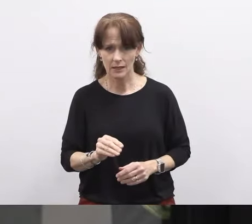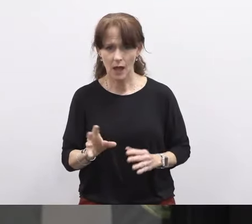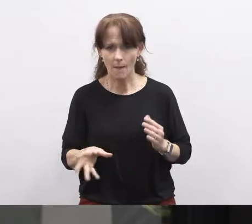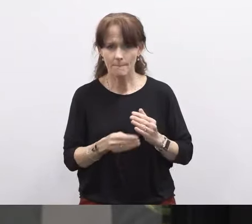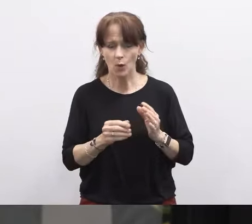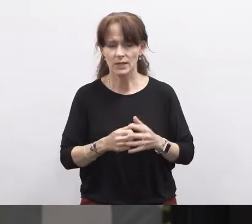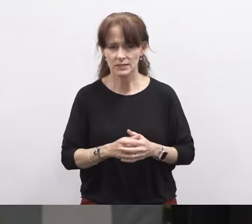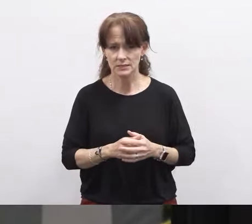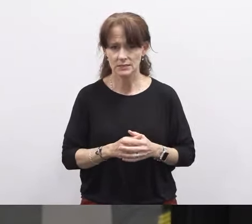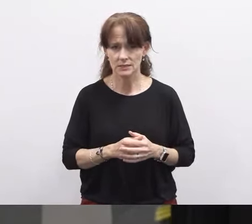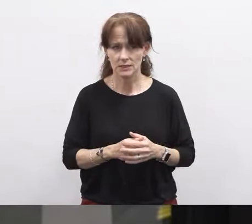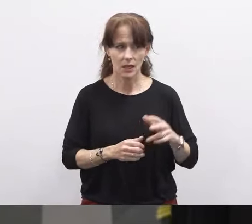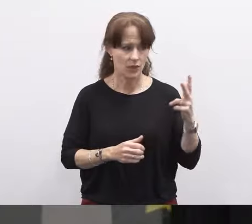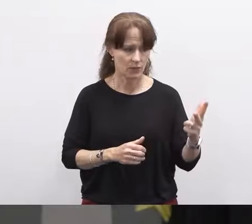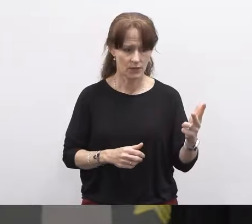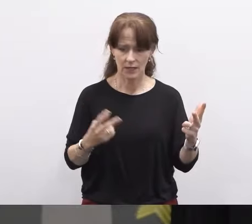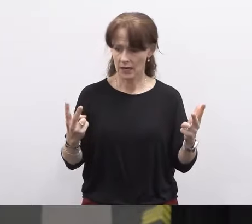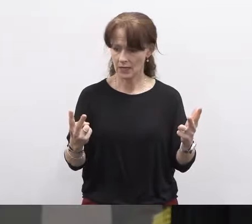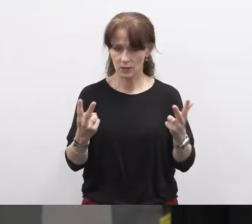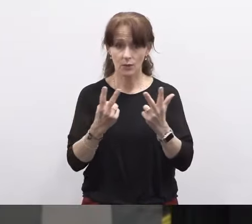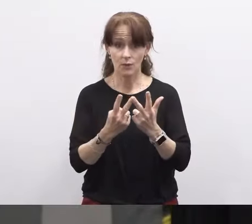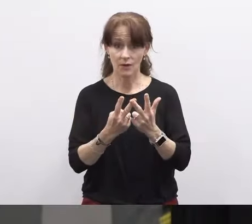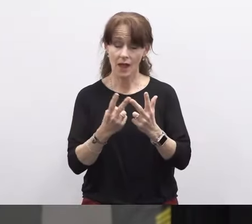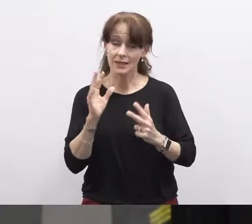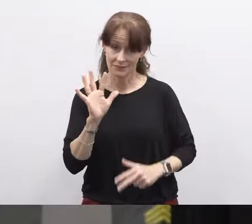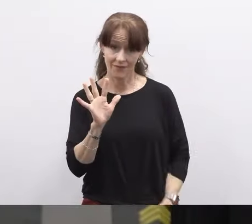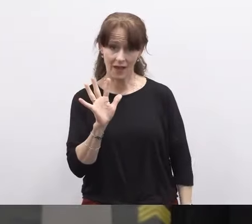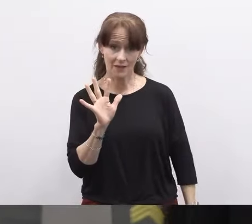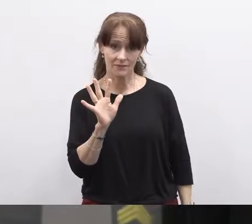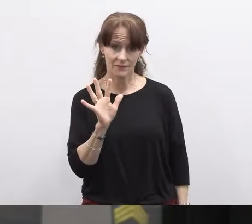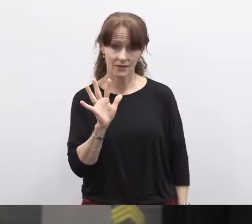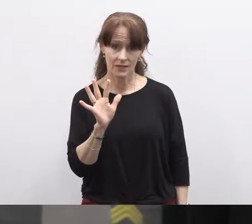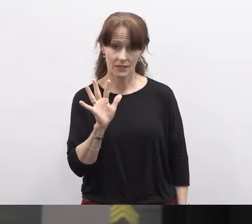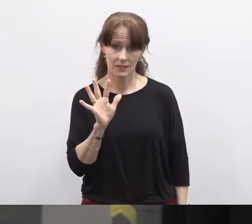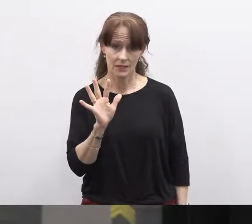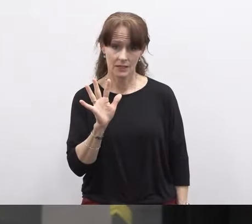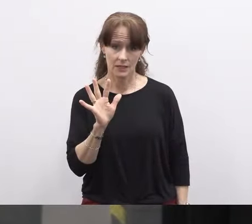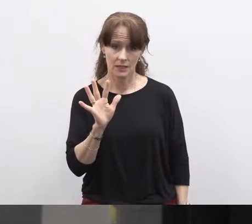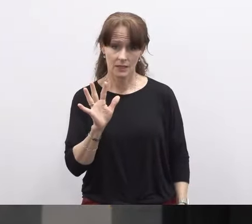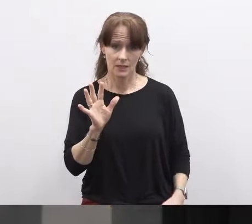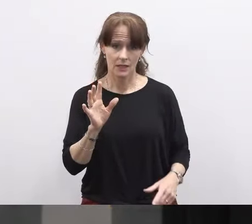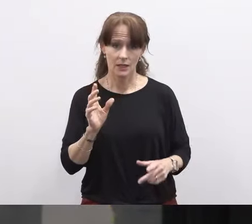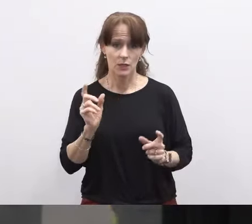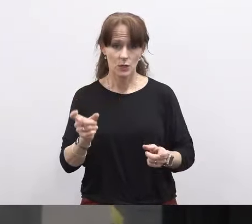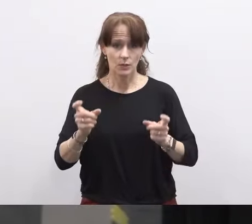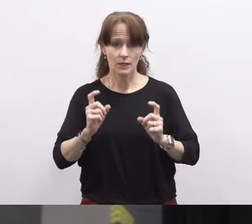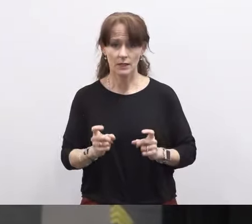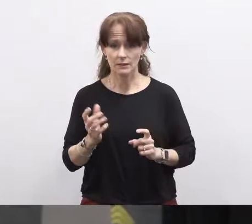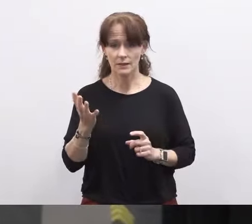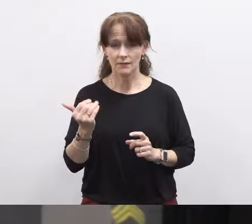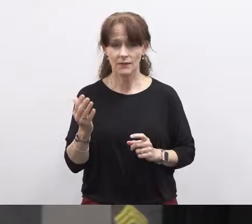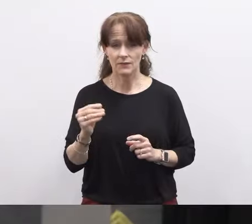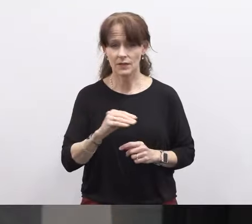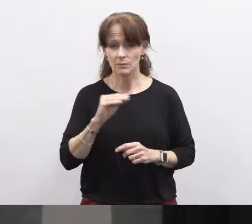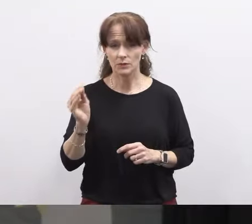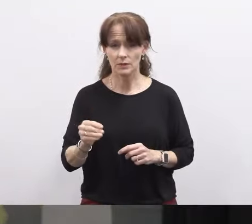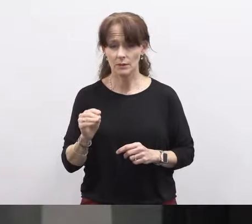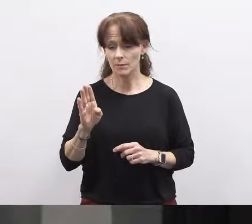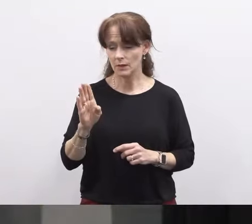So three plus two does equal five, but you can give us a 15% bonus,